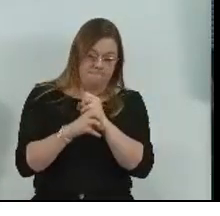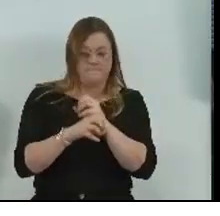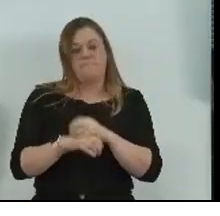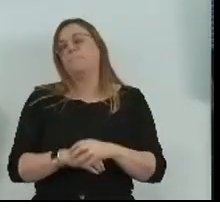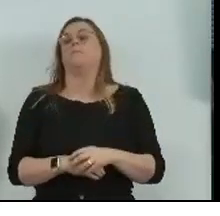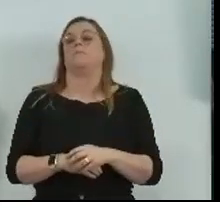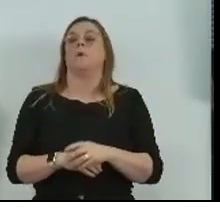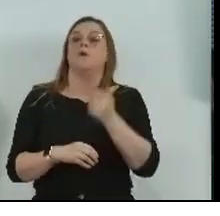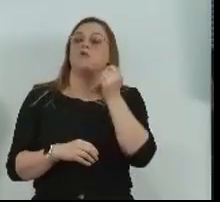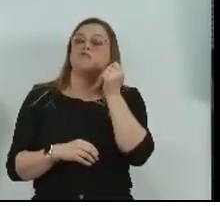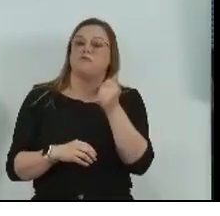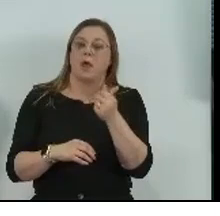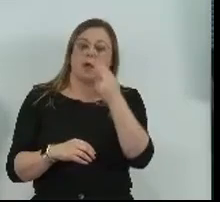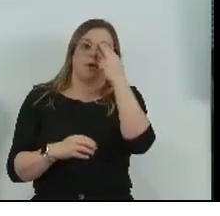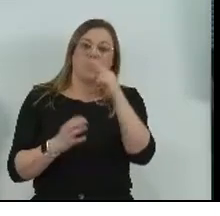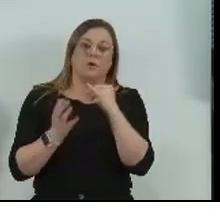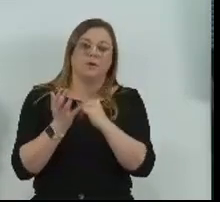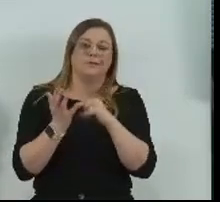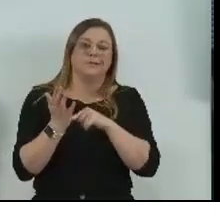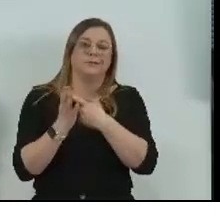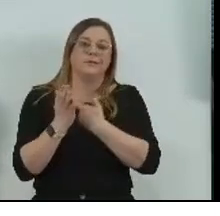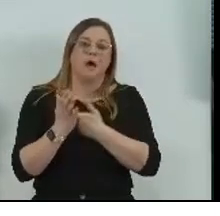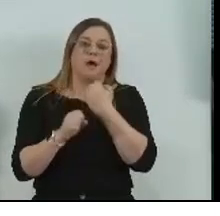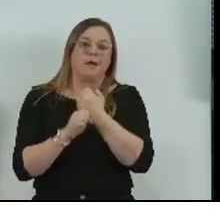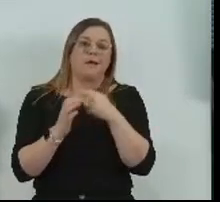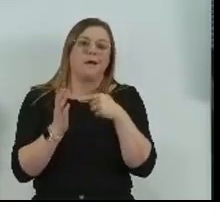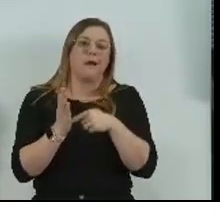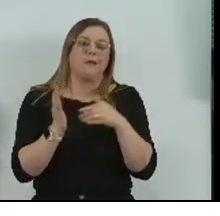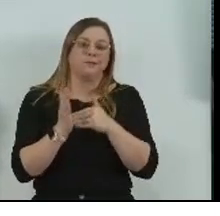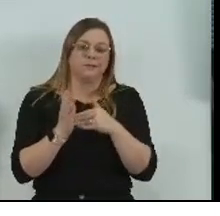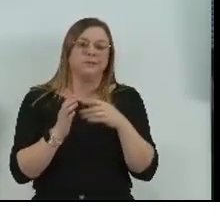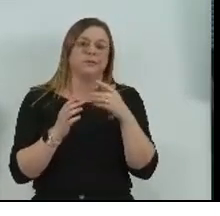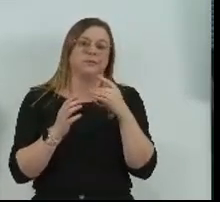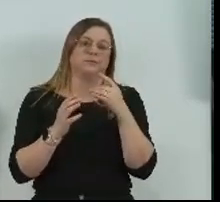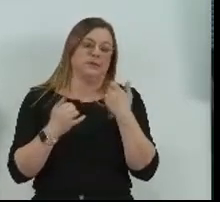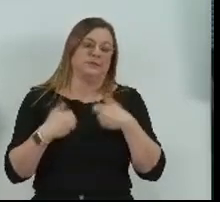I have a rare eye condition called Stargardt disease which effects my central vision.